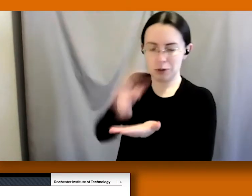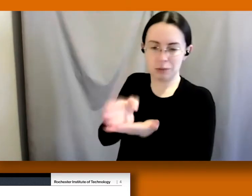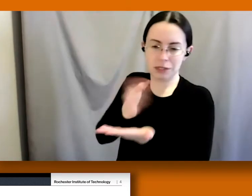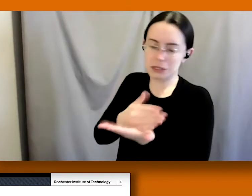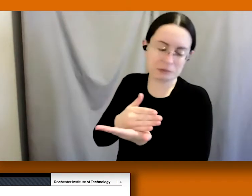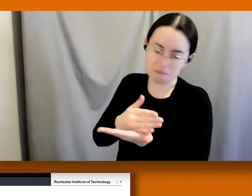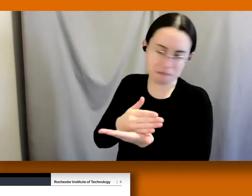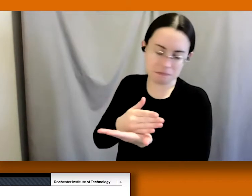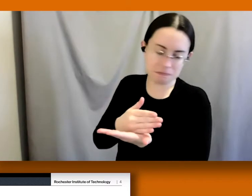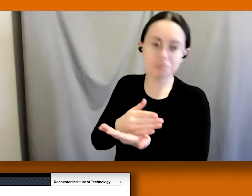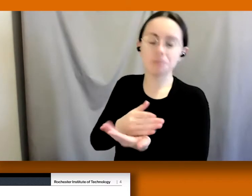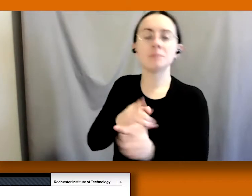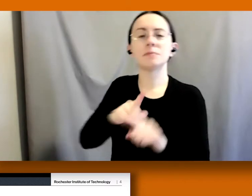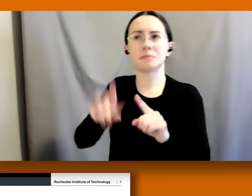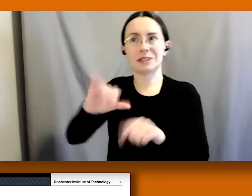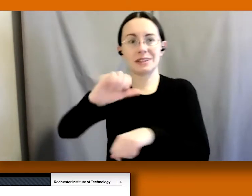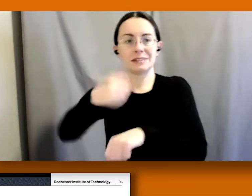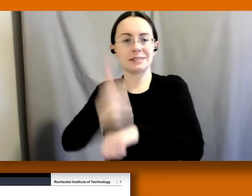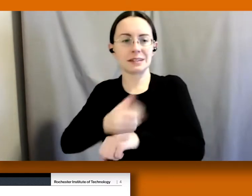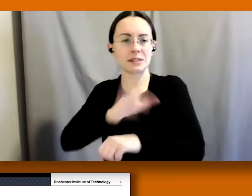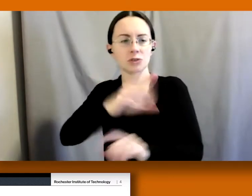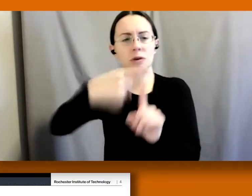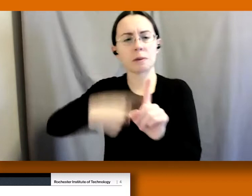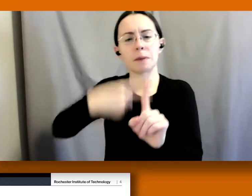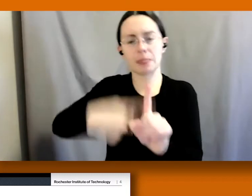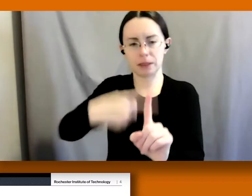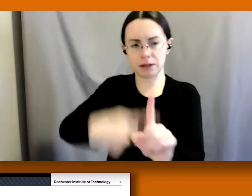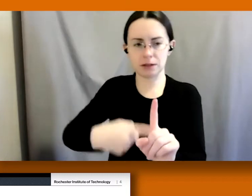so that's why they cap it.